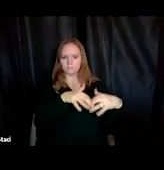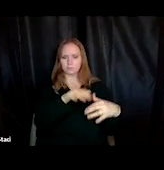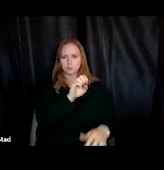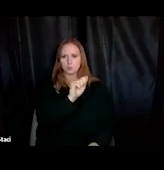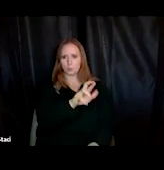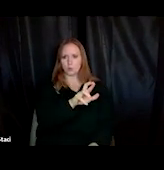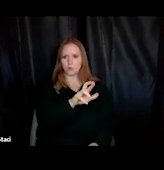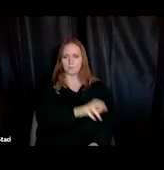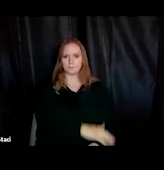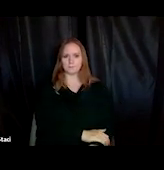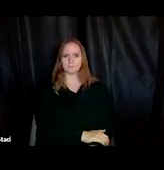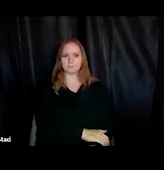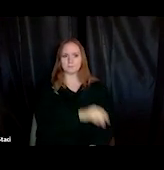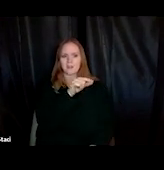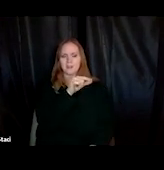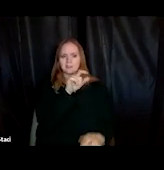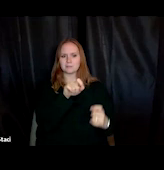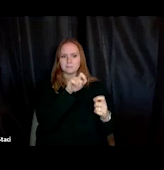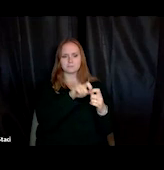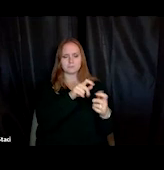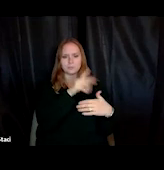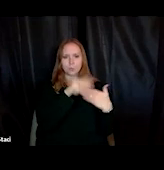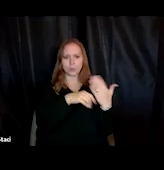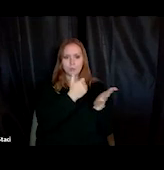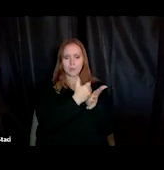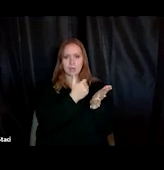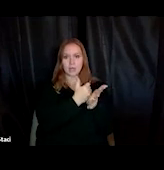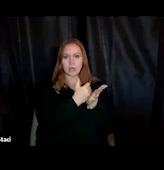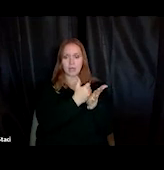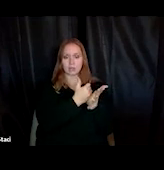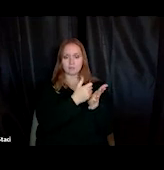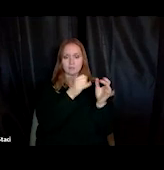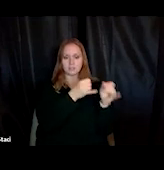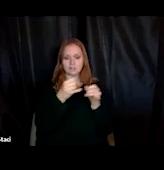This particular program does help individuals apply for SSI or SSDI.